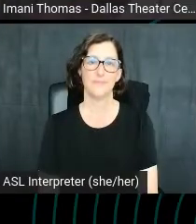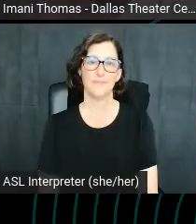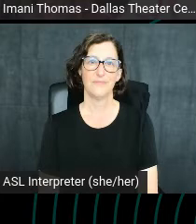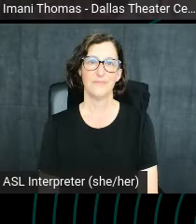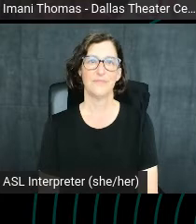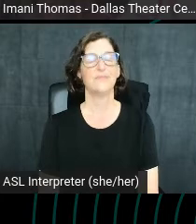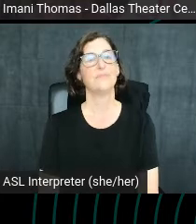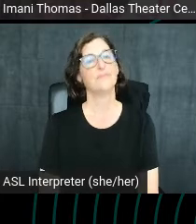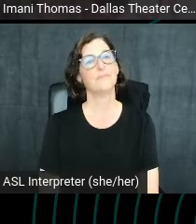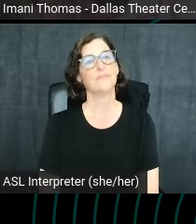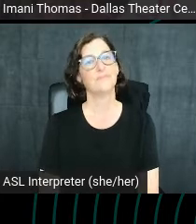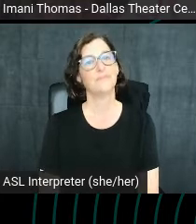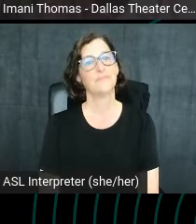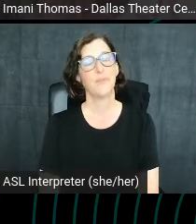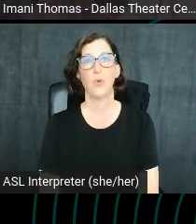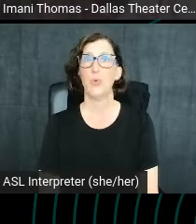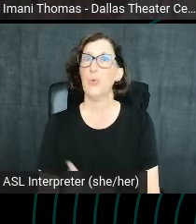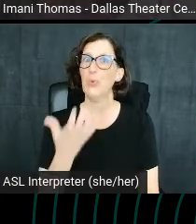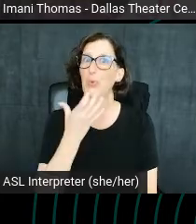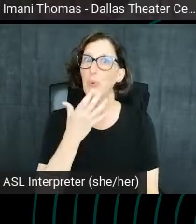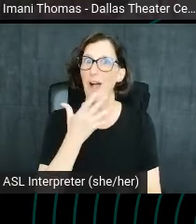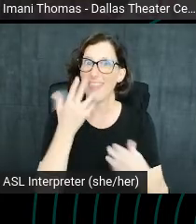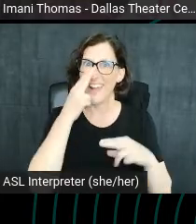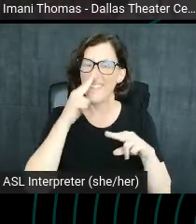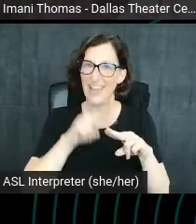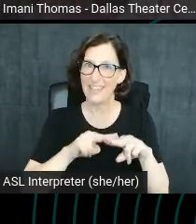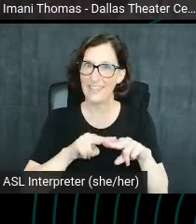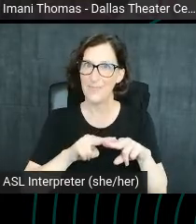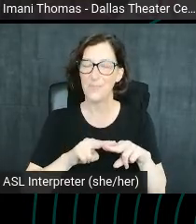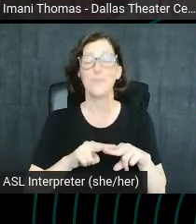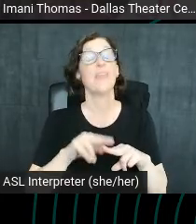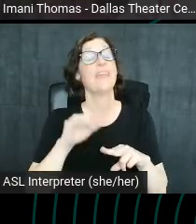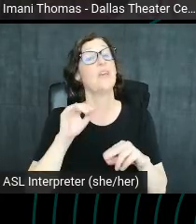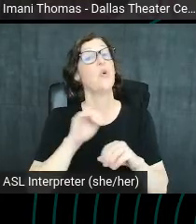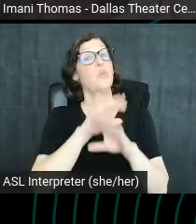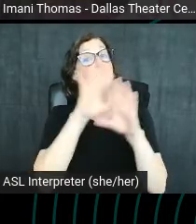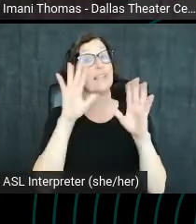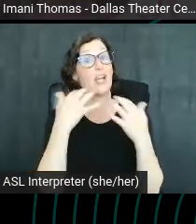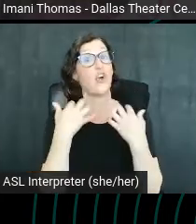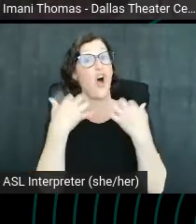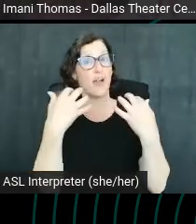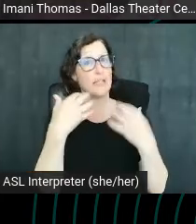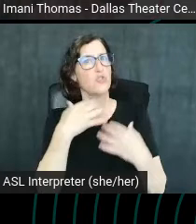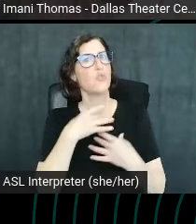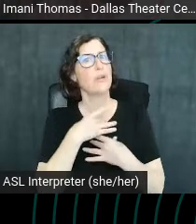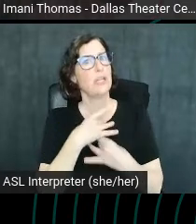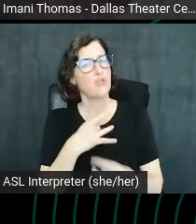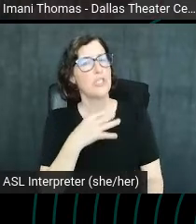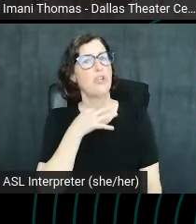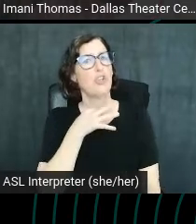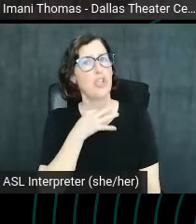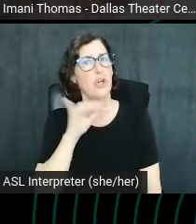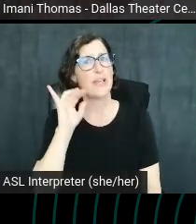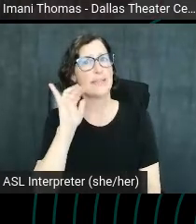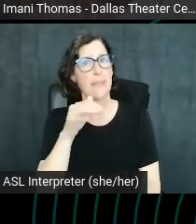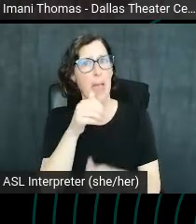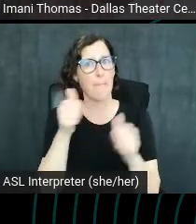Imani: Oof, that looks like a lot of fun. It was clear that audiences were interested in this behind the scenes look at DTC productions